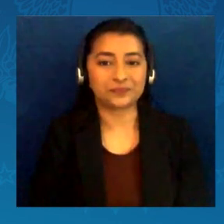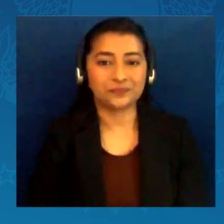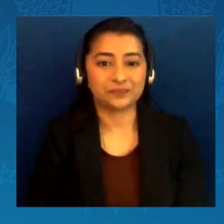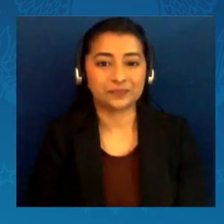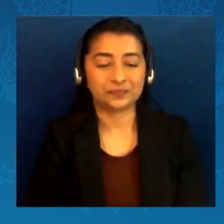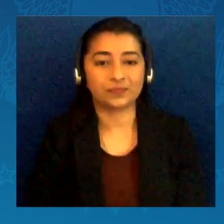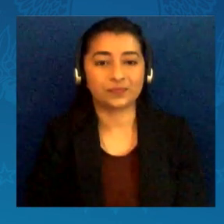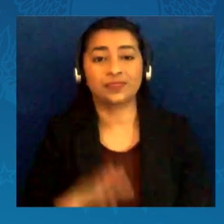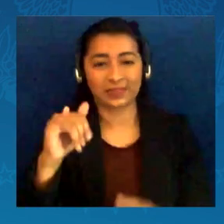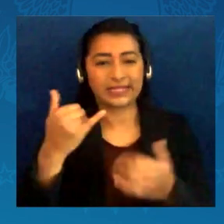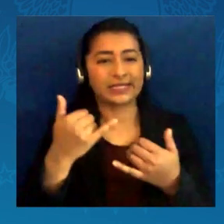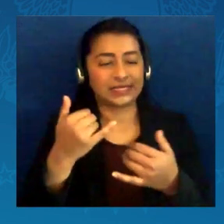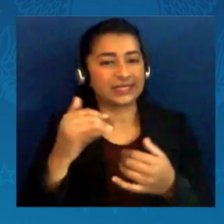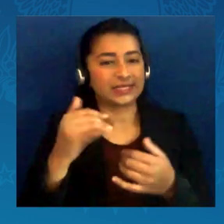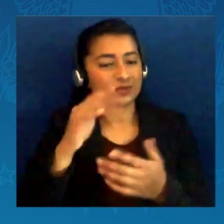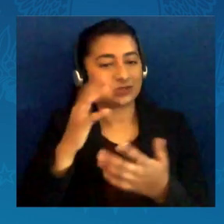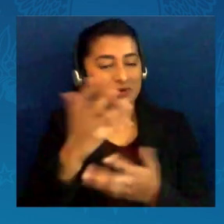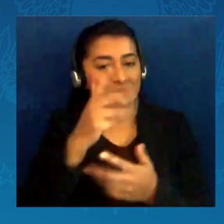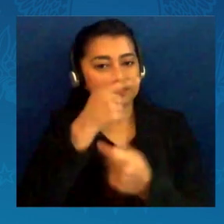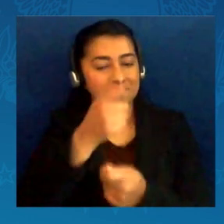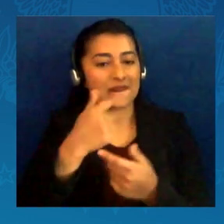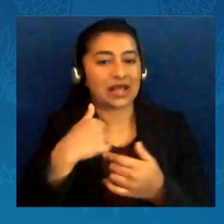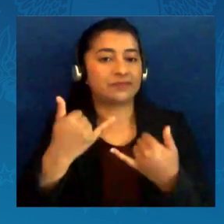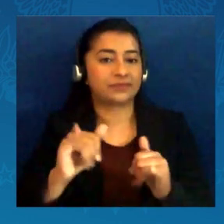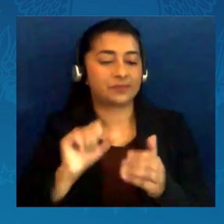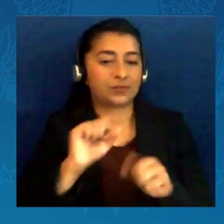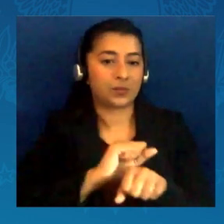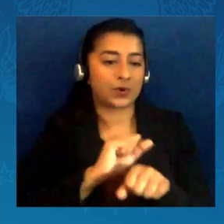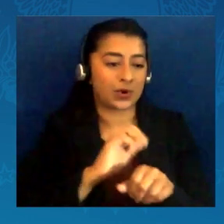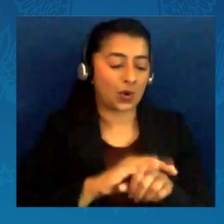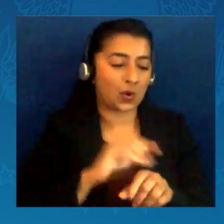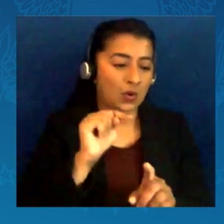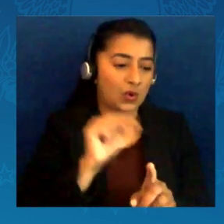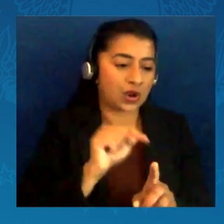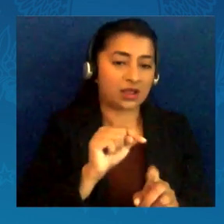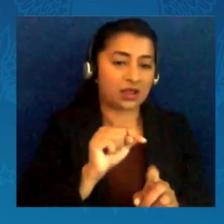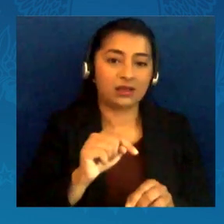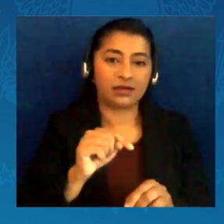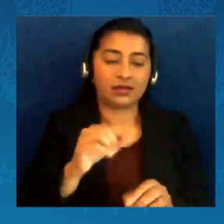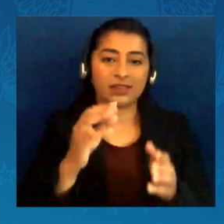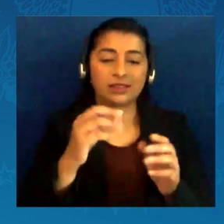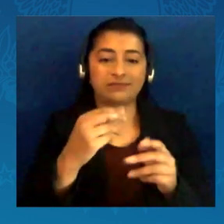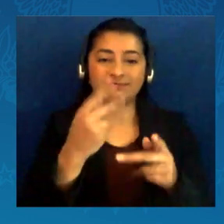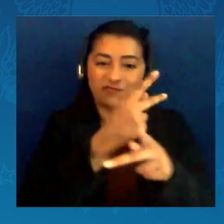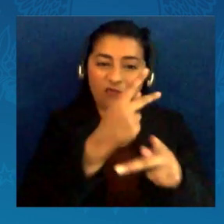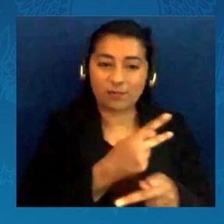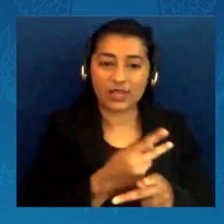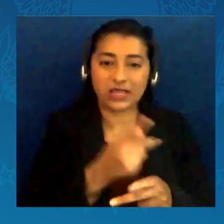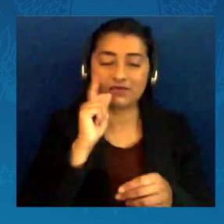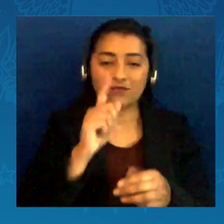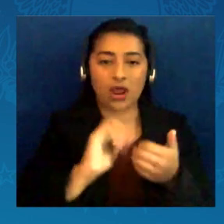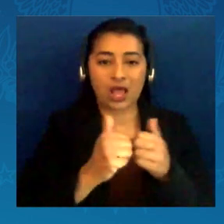I'm working on actually nailing down the formulas to calculate the exact wind power estimates.